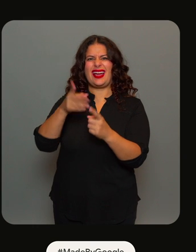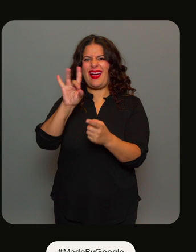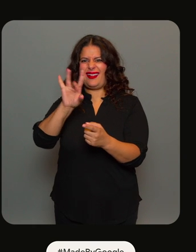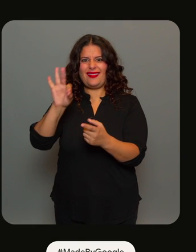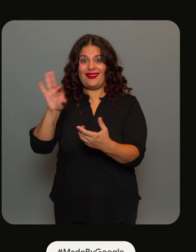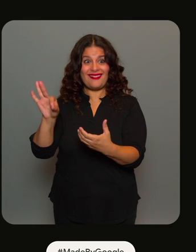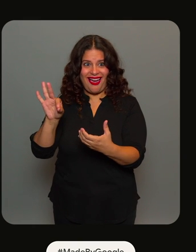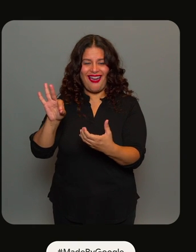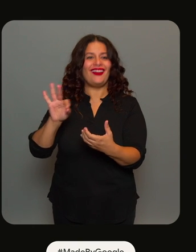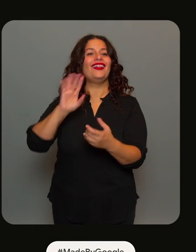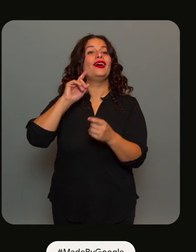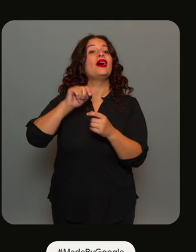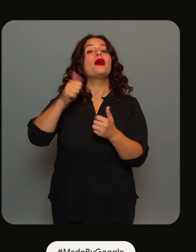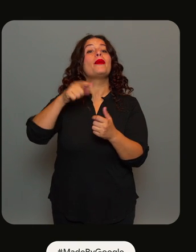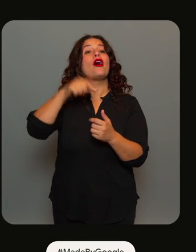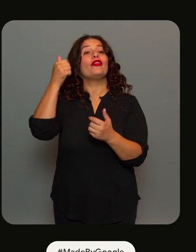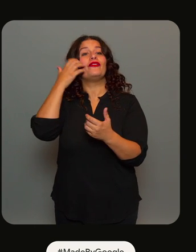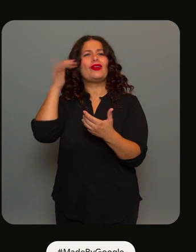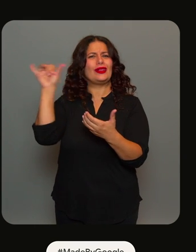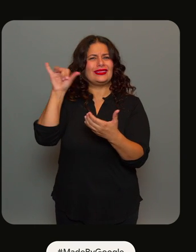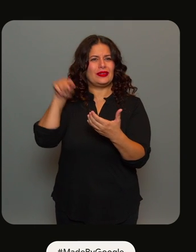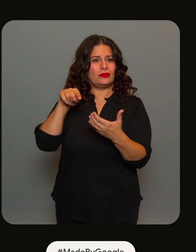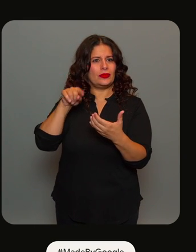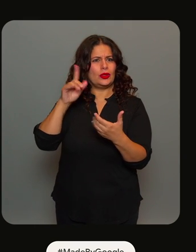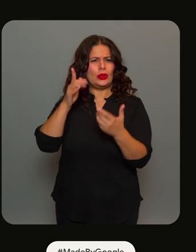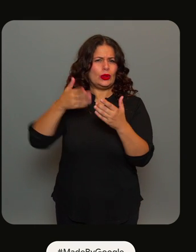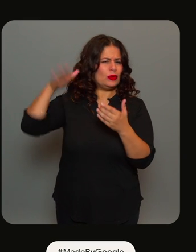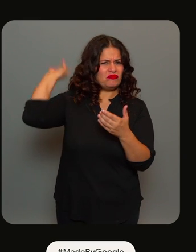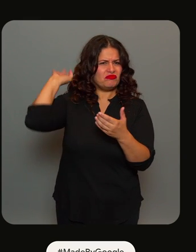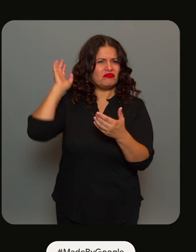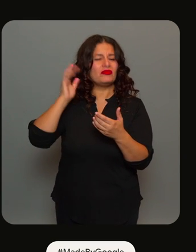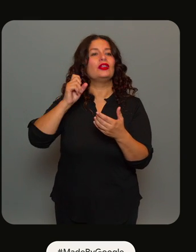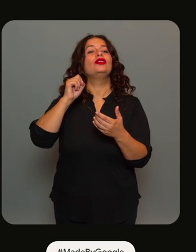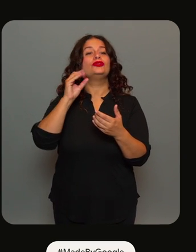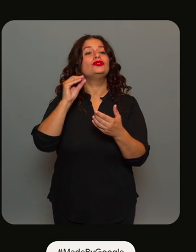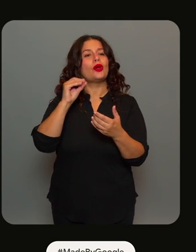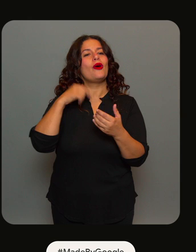devices. And we have some great offers from Google and our carrier partners.